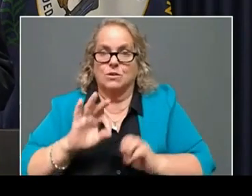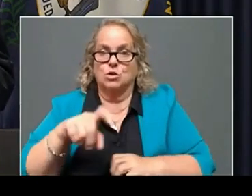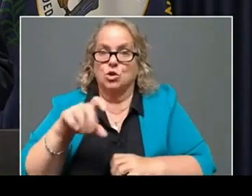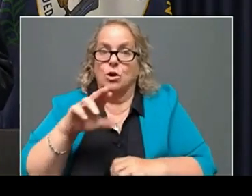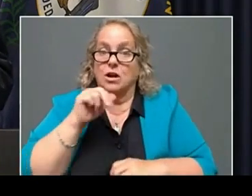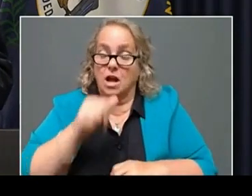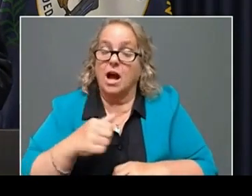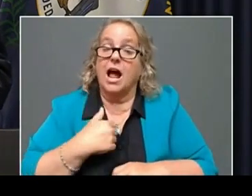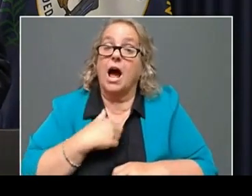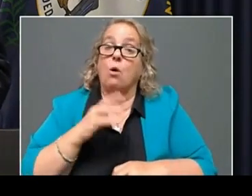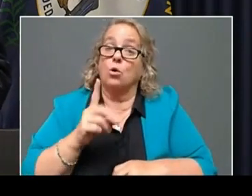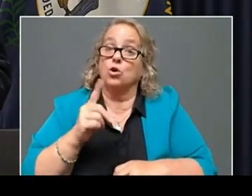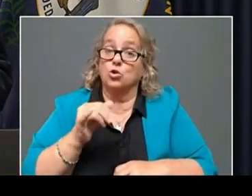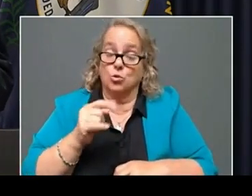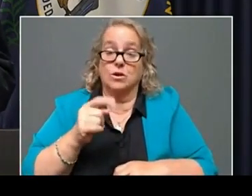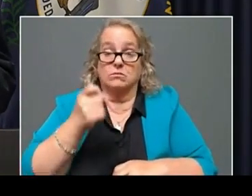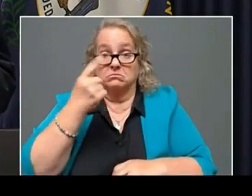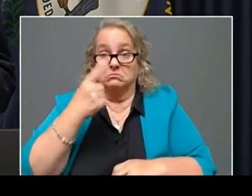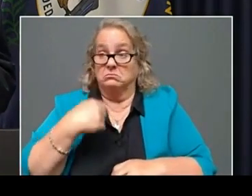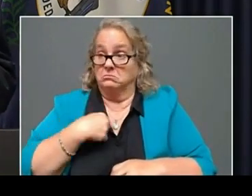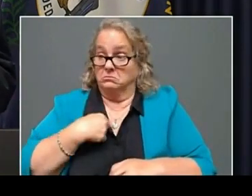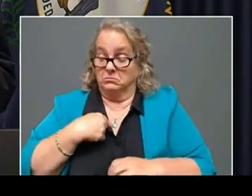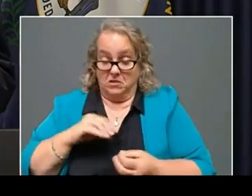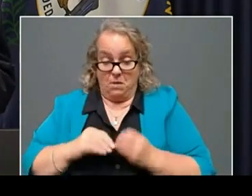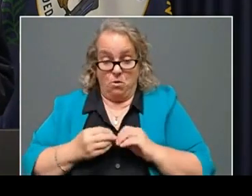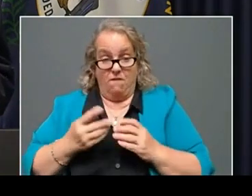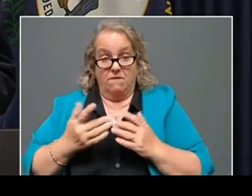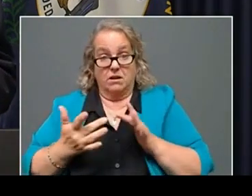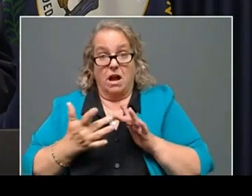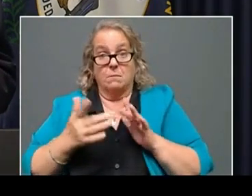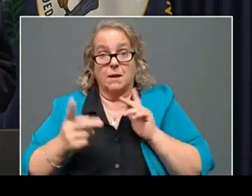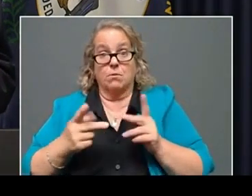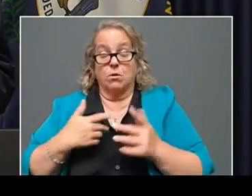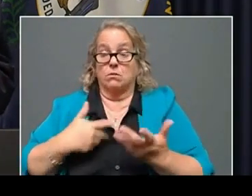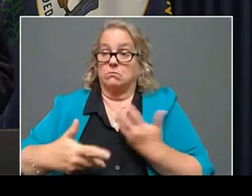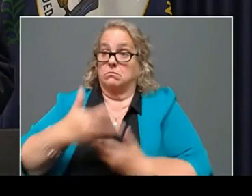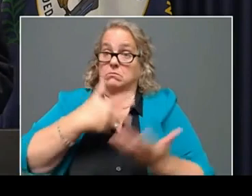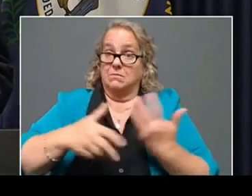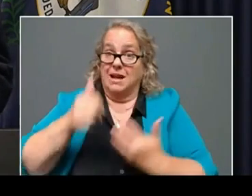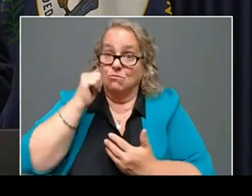people that you come in contact with every single day and perhaps how long